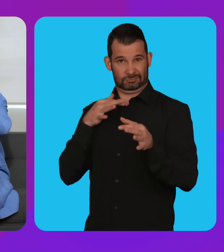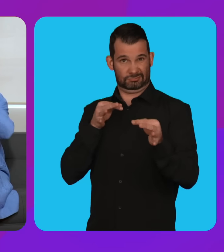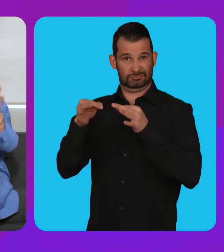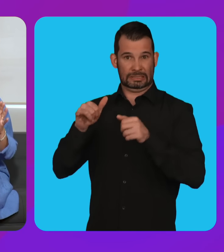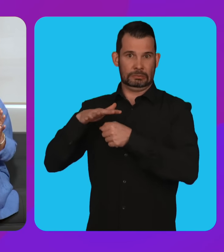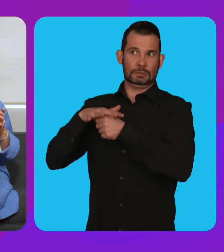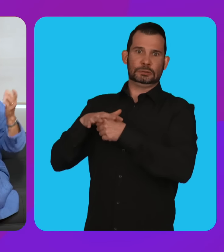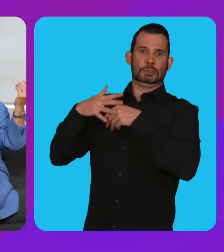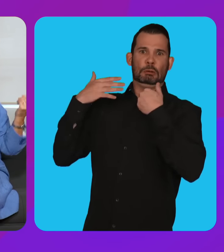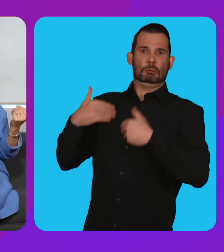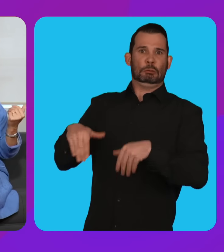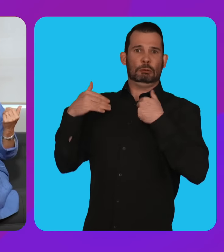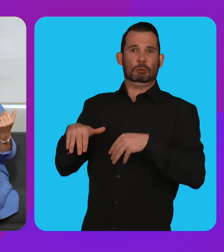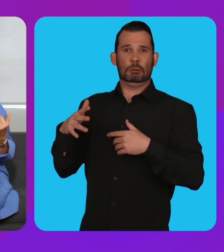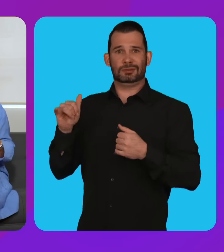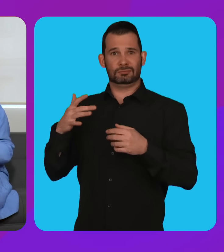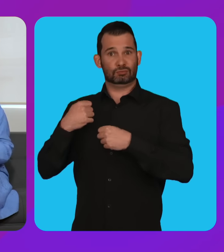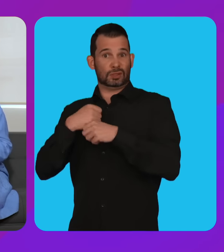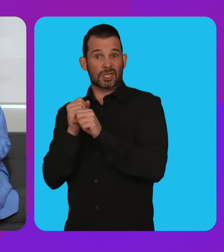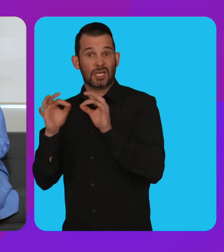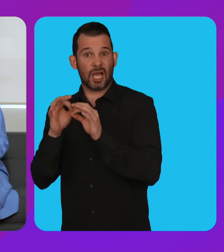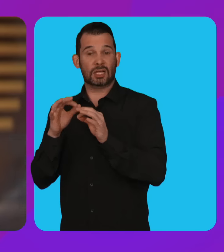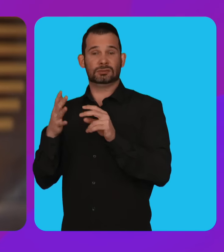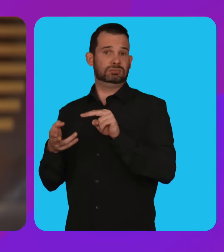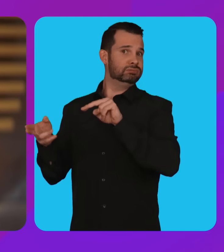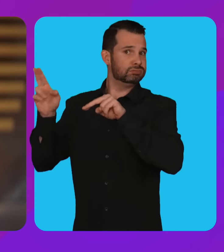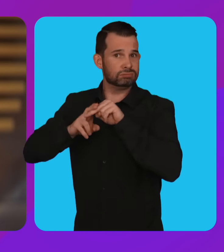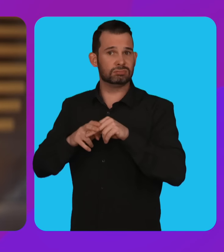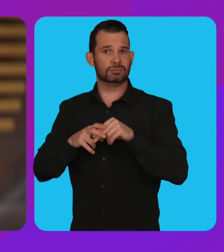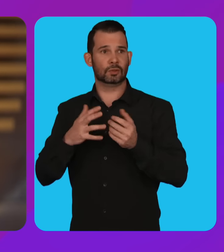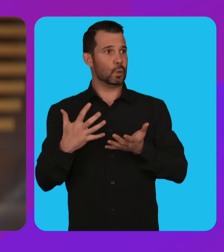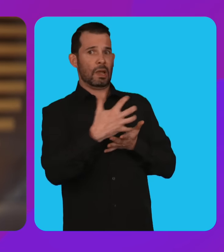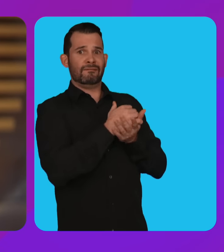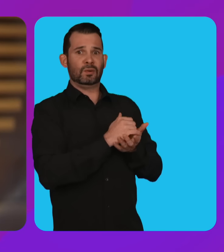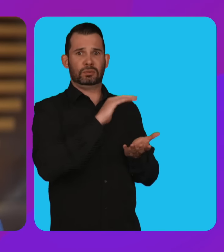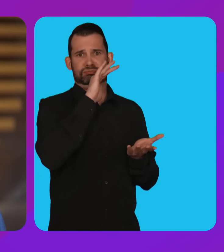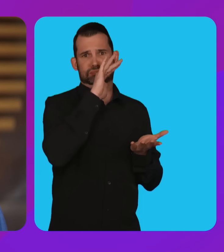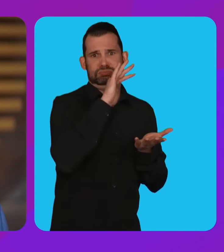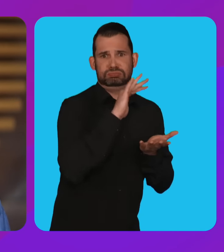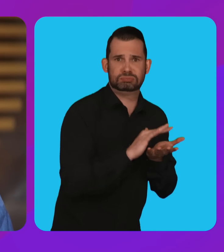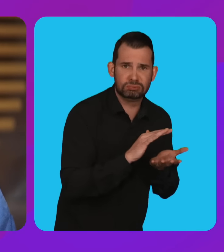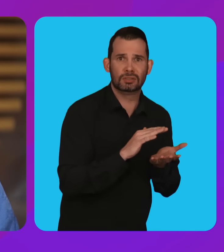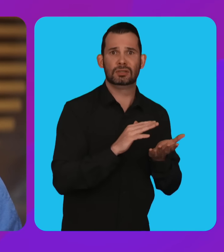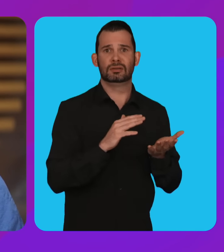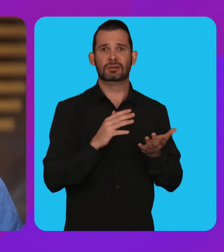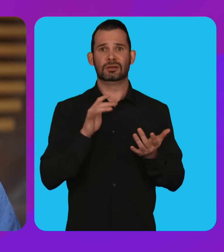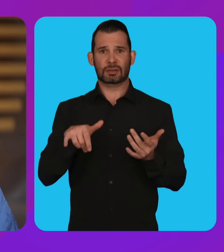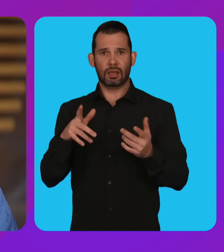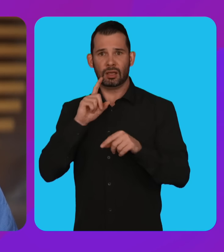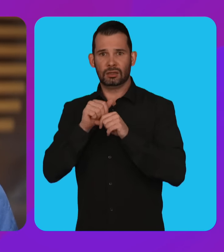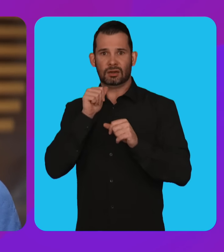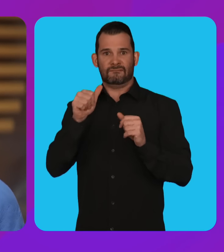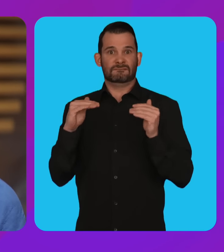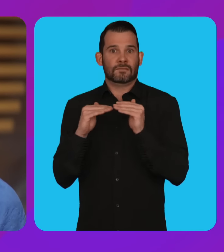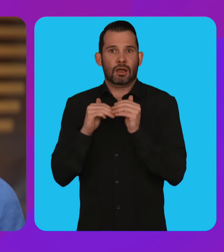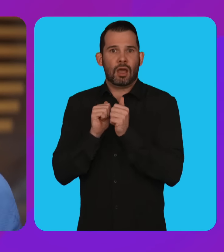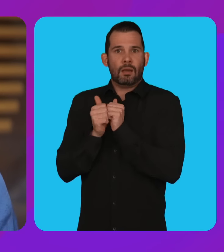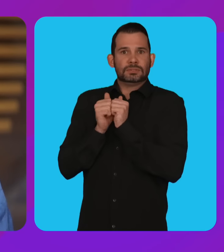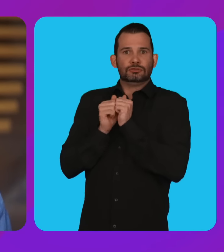Given the pressures I've just described, the production costs, shrinking revenues,